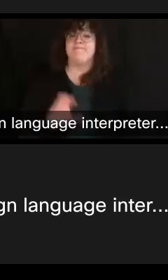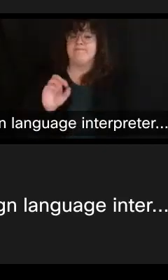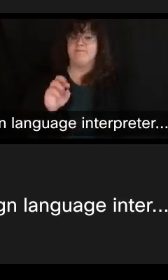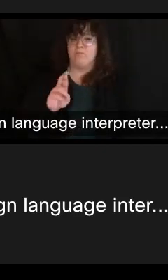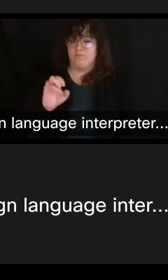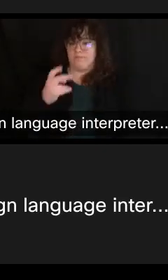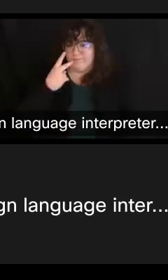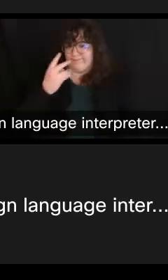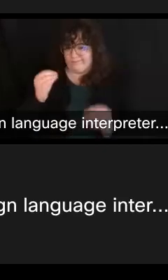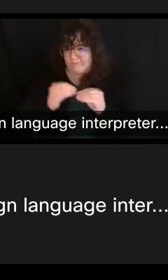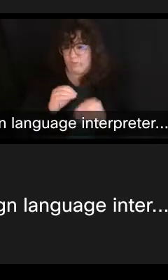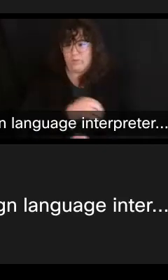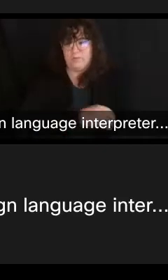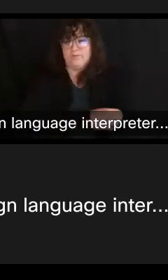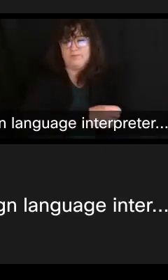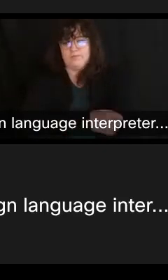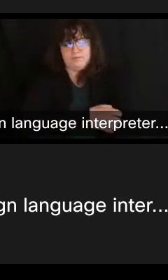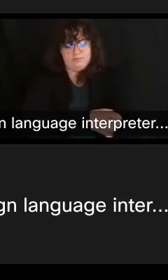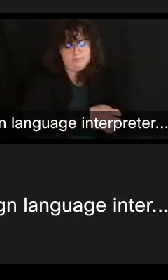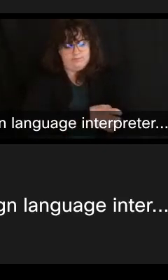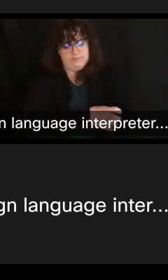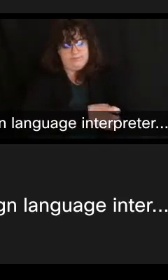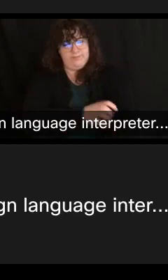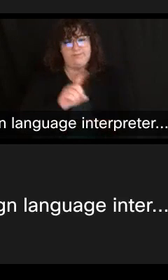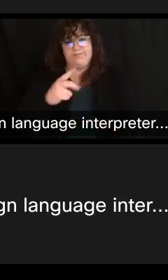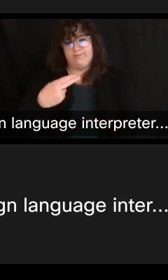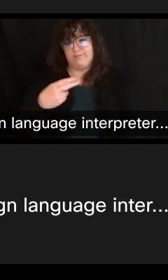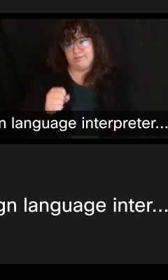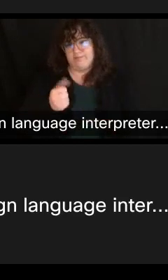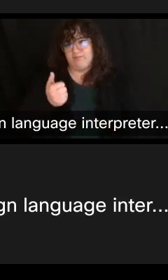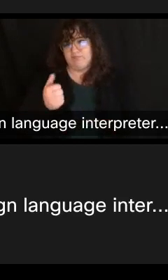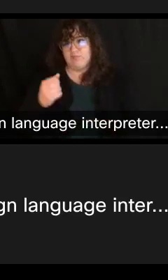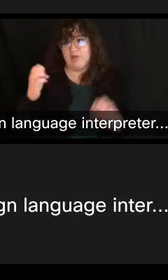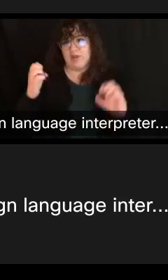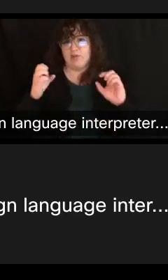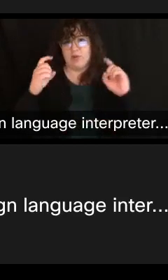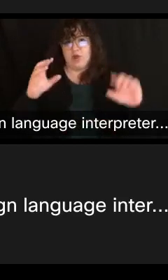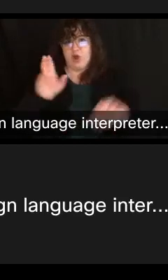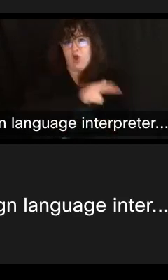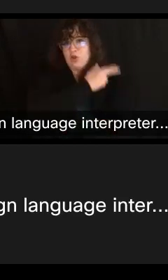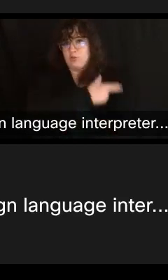The next one, "is DHS educating the hospitals about the intent of this service? Hotel crisis